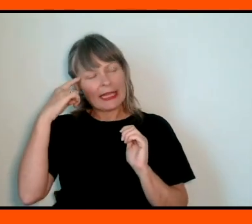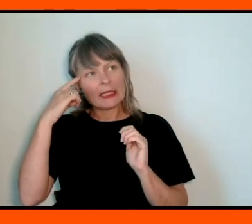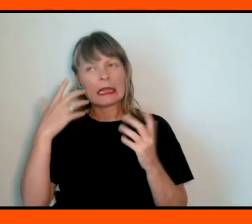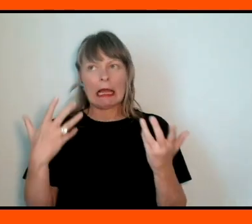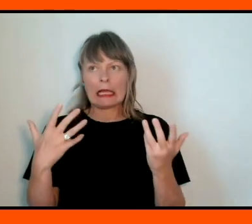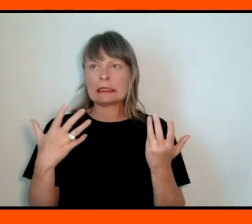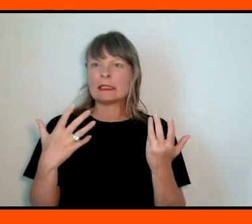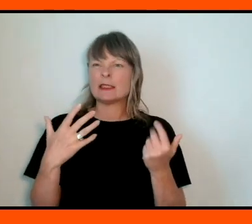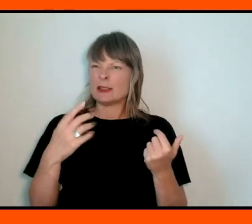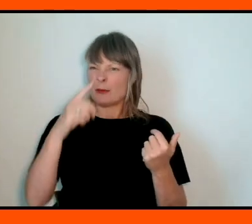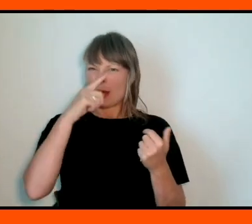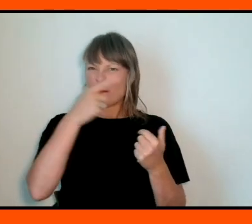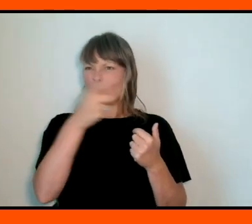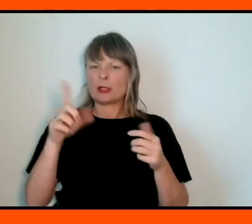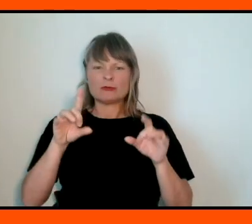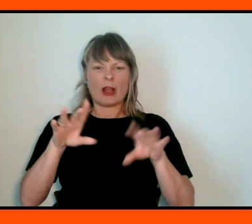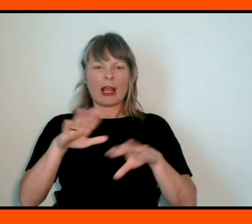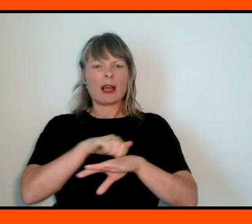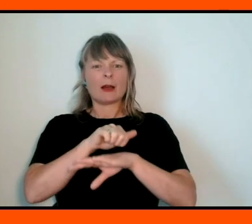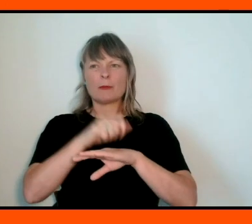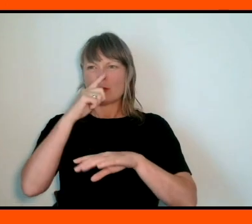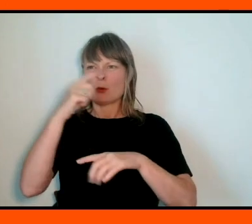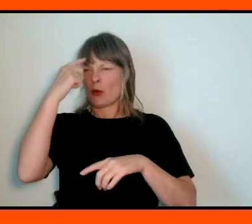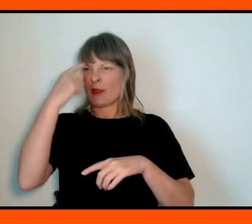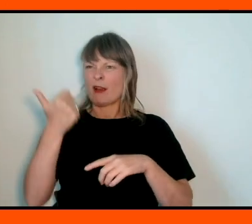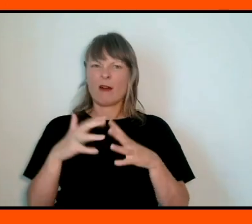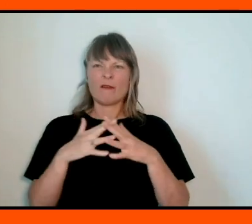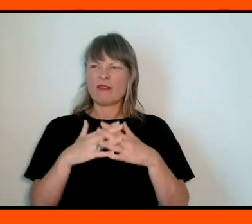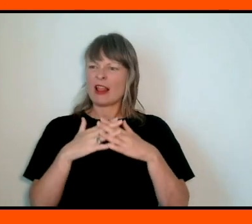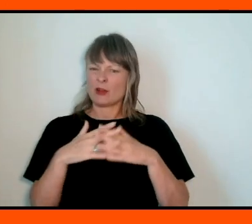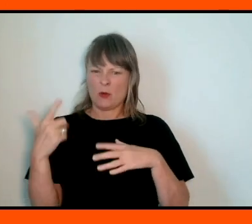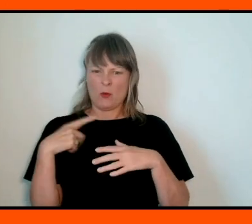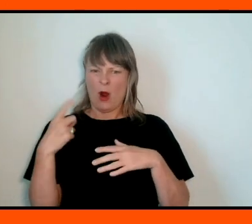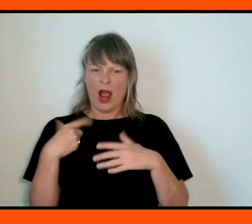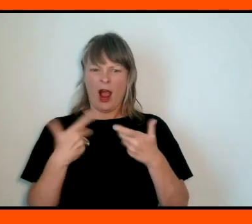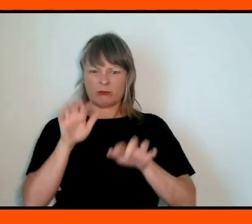see the value in the ABS collecting the data and be willing to answer the questions accurately.